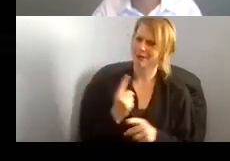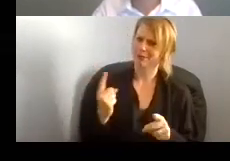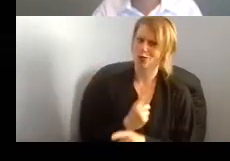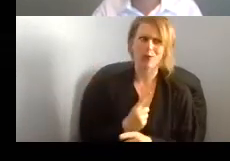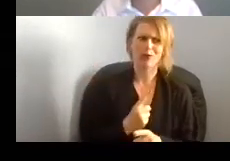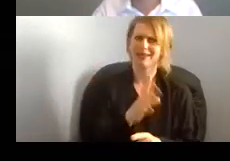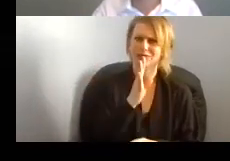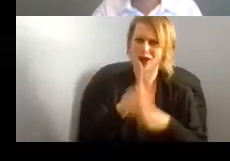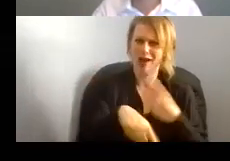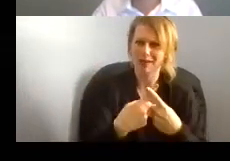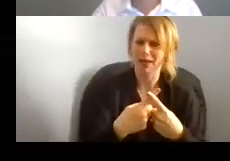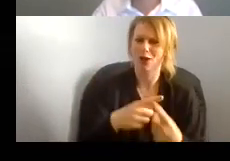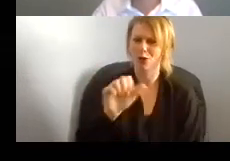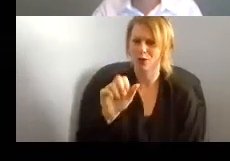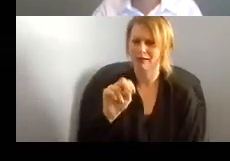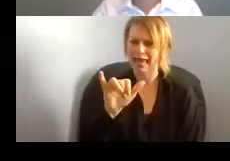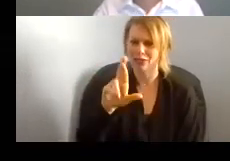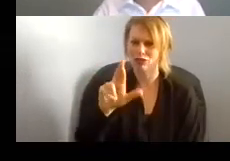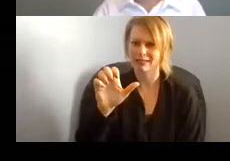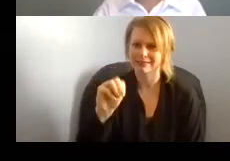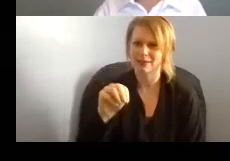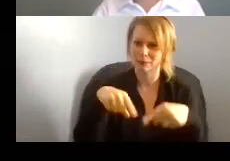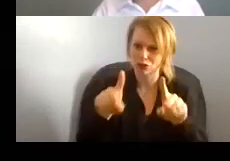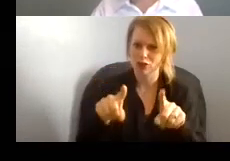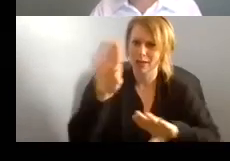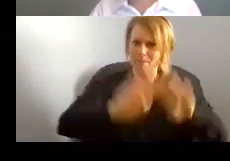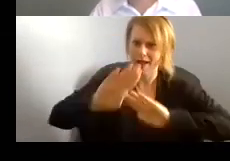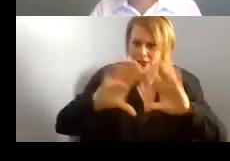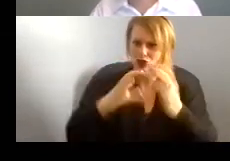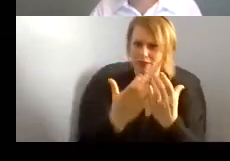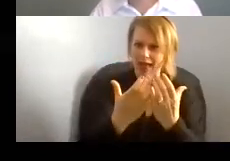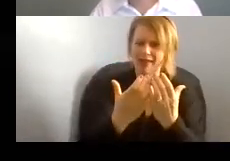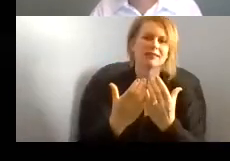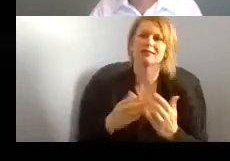a biology class on blood vessels. But it really was difficult for her.